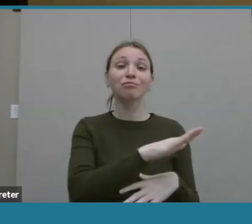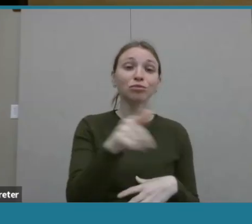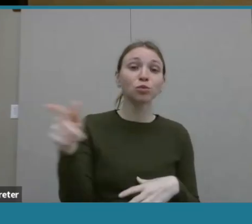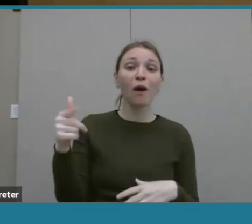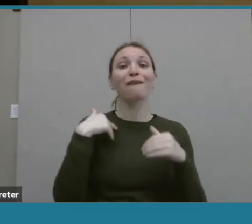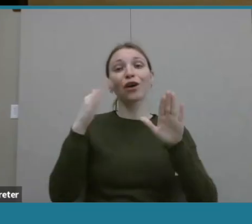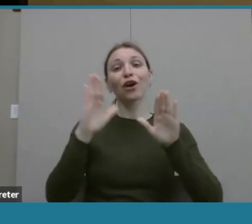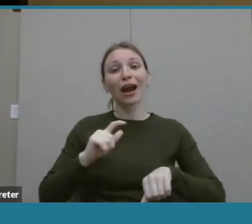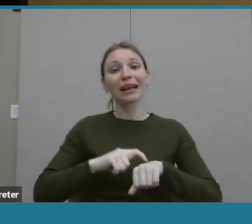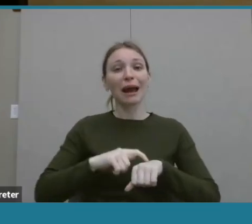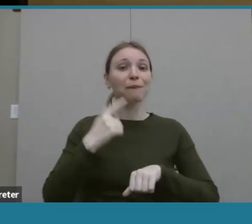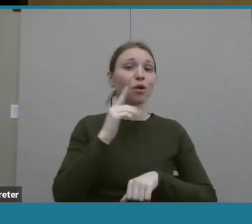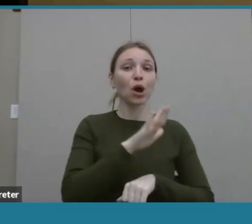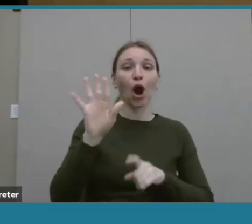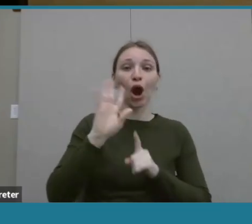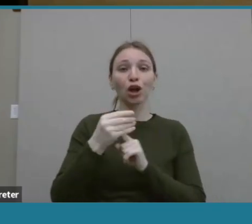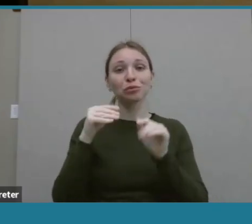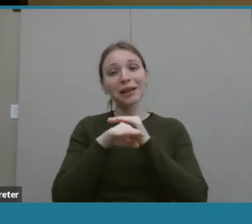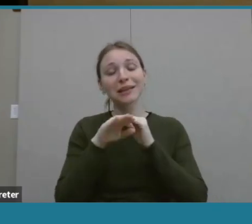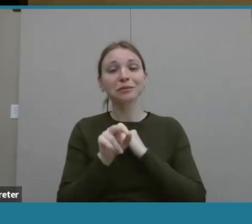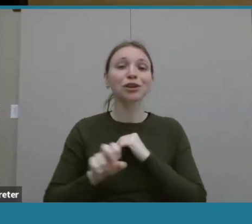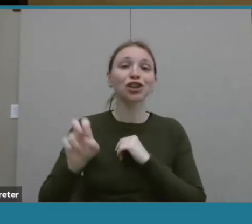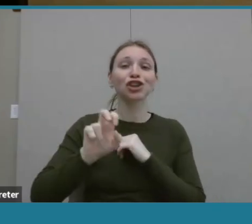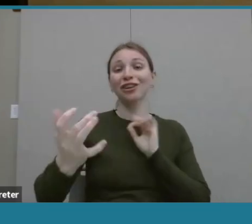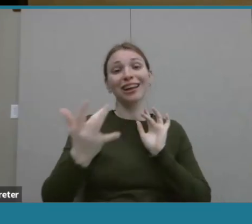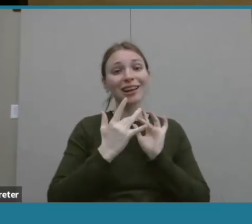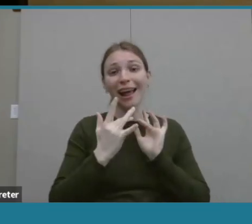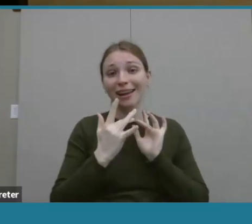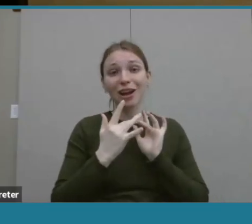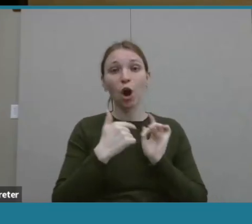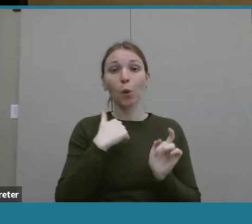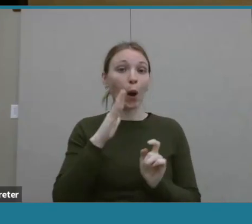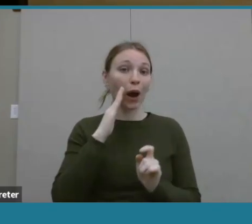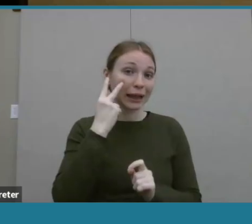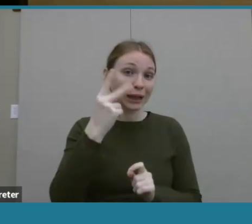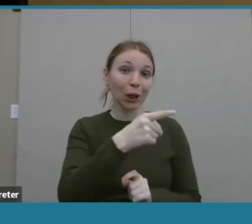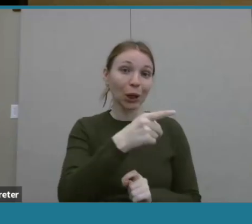accessibility journey and stay in touch, and then we'll see you back with professional development in the fall.